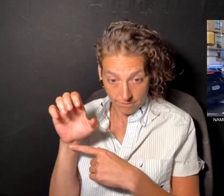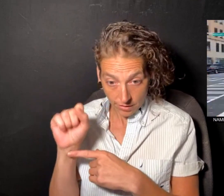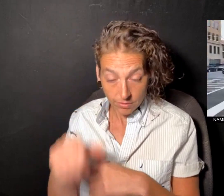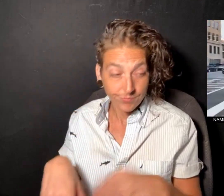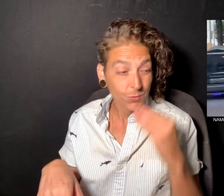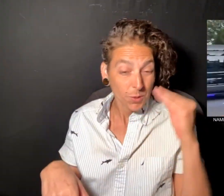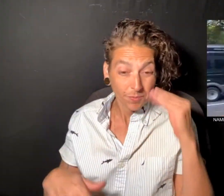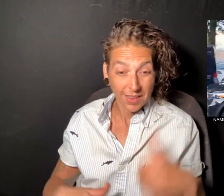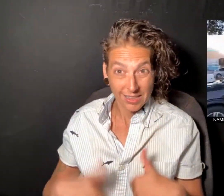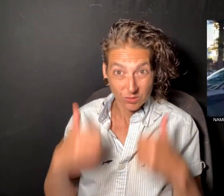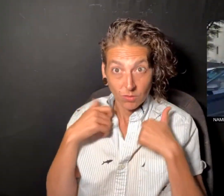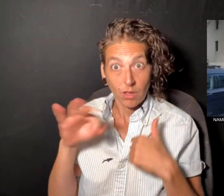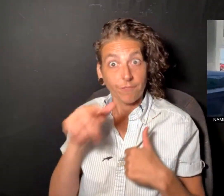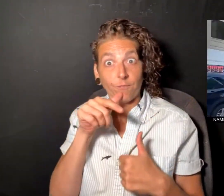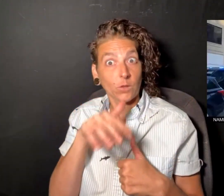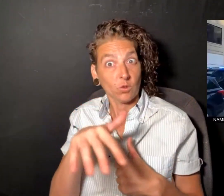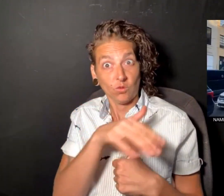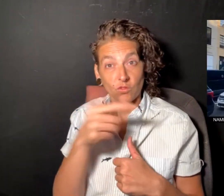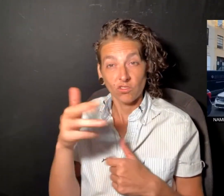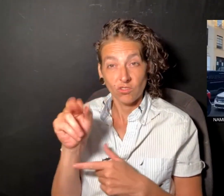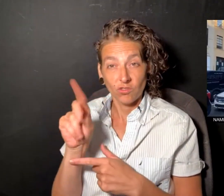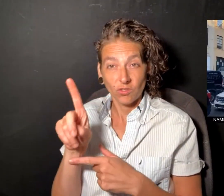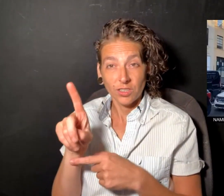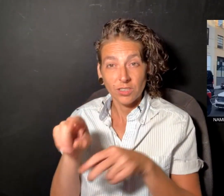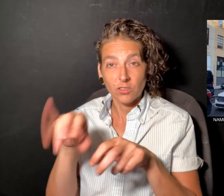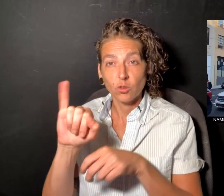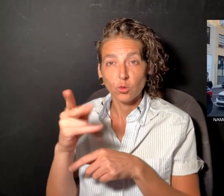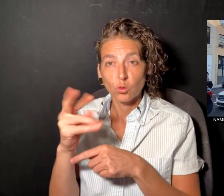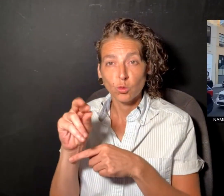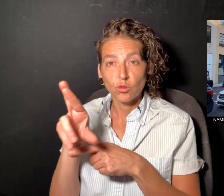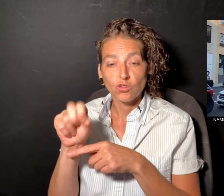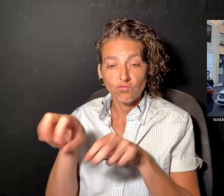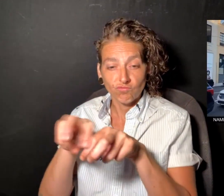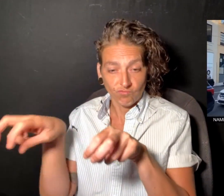and home addresses of the grand jurors in the Trump election